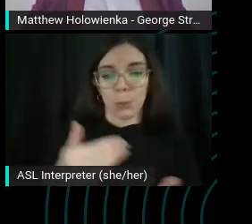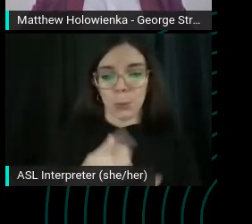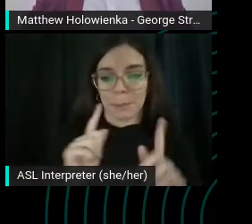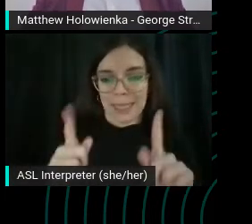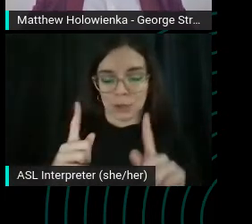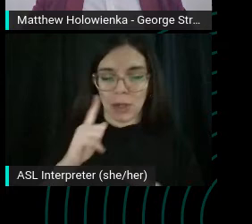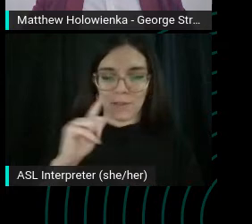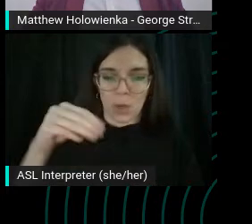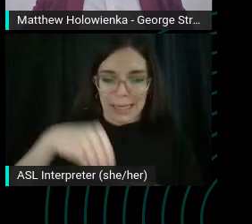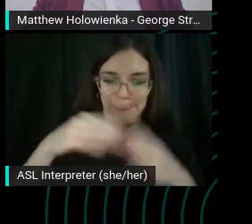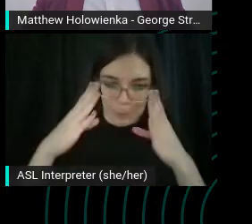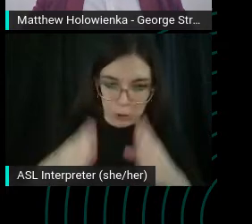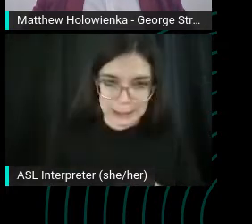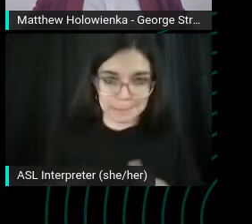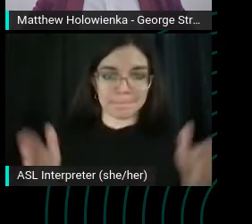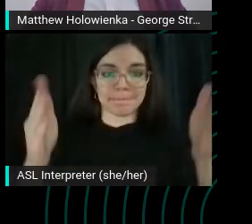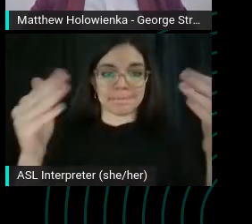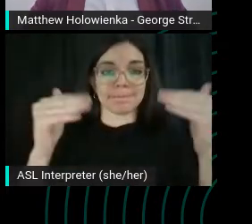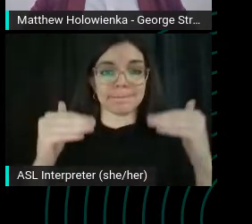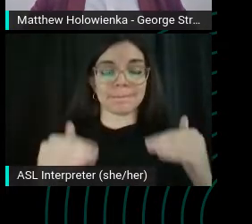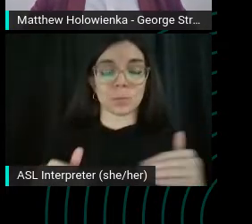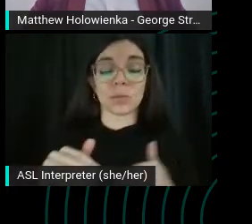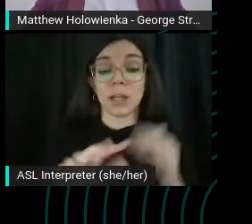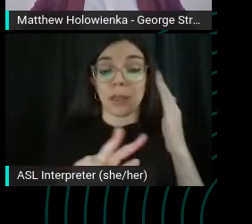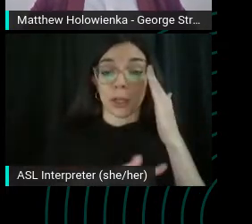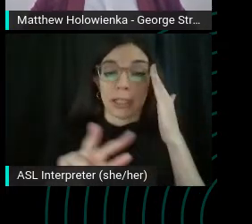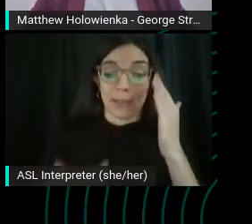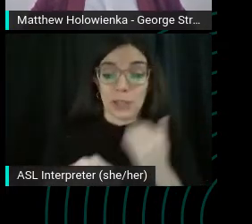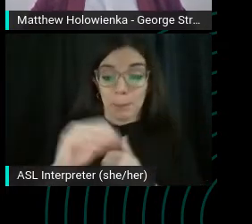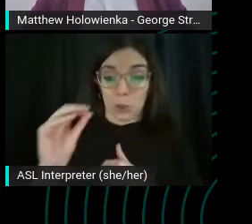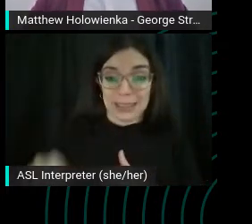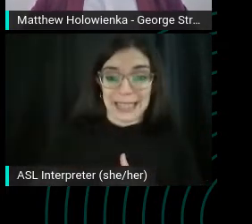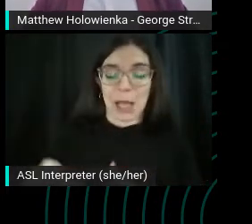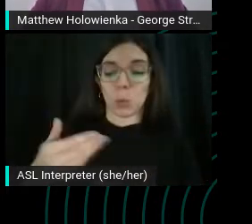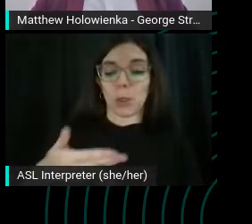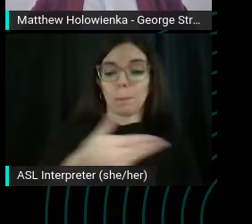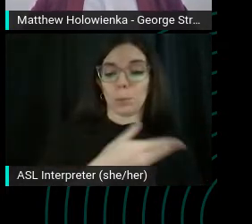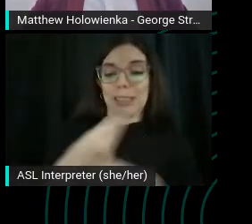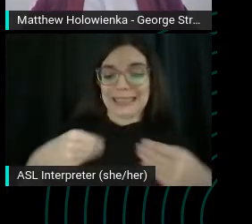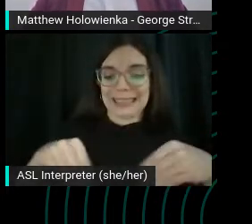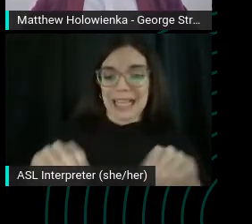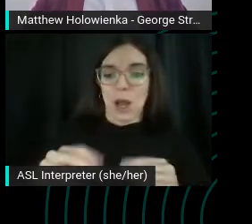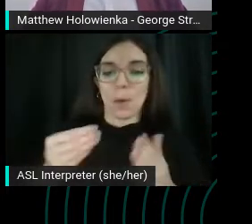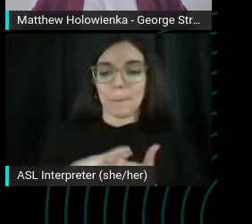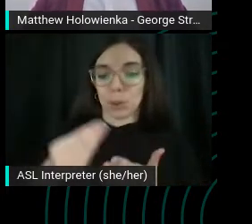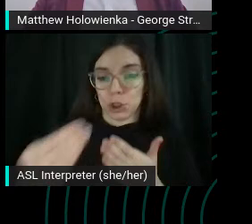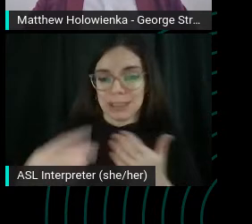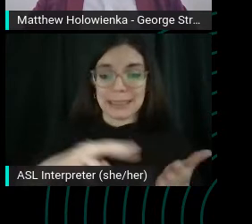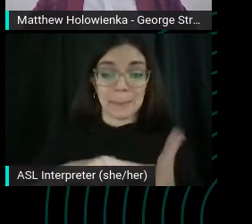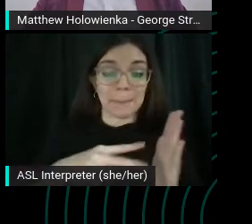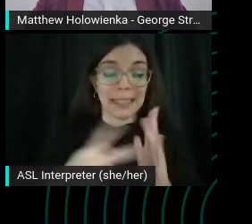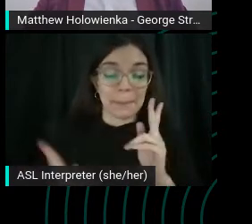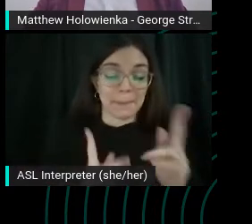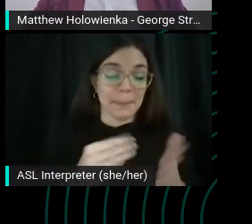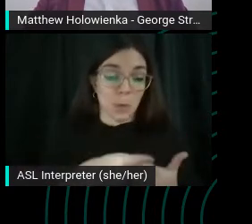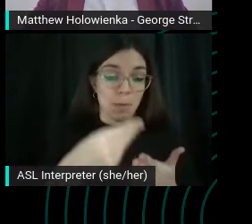And finally, 33 percent of our virtual audience were pre-sale purchases. What I mean by that is people who bought the link to view the stream